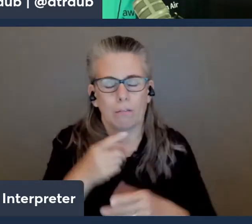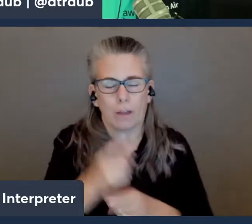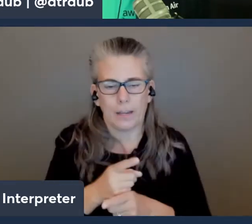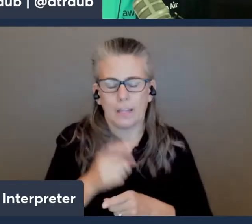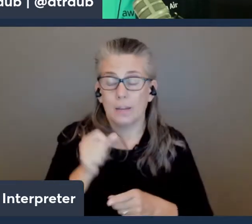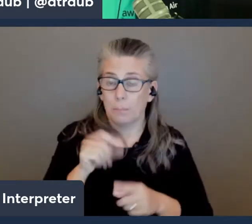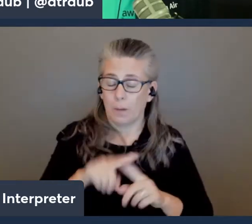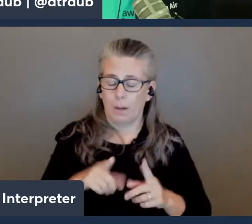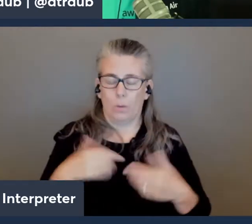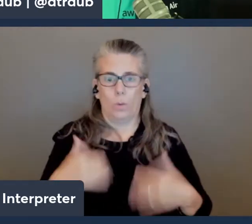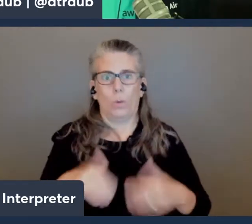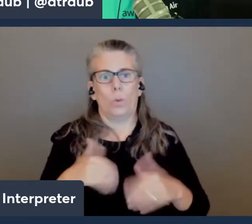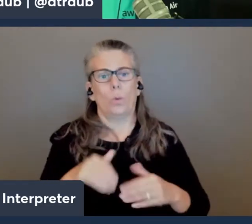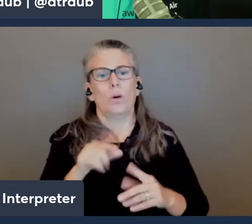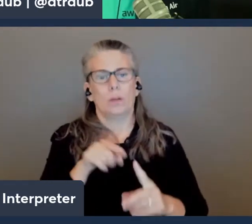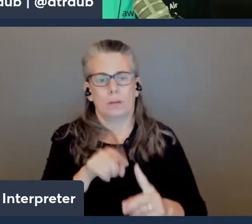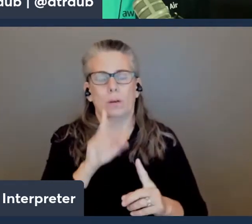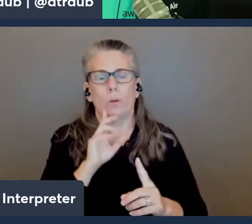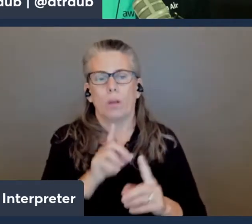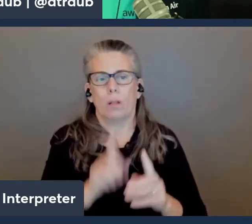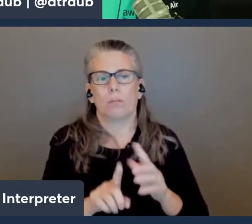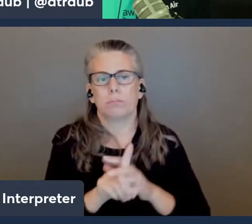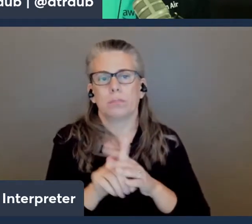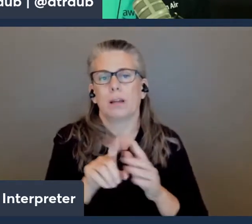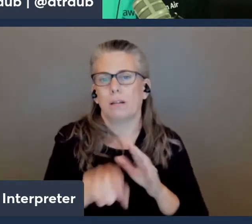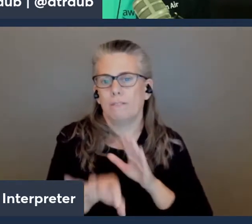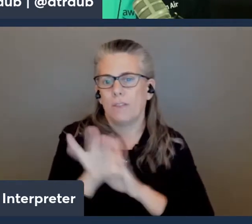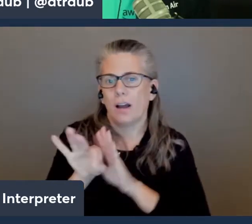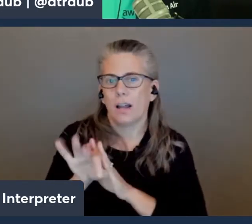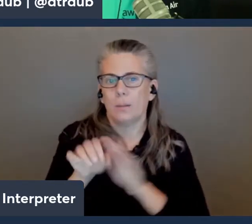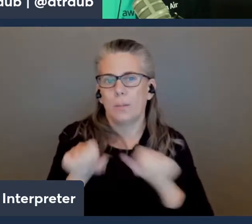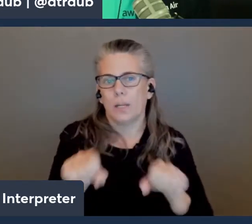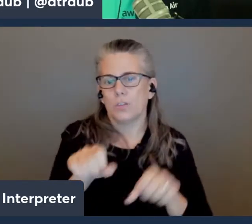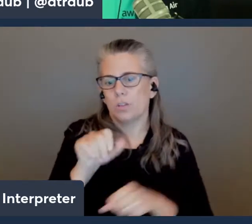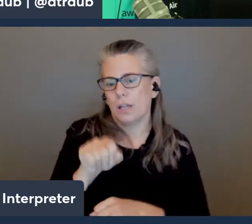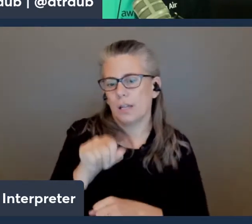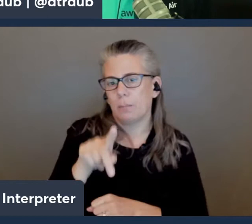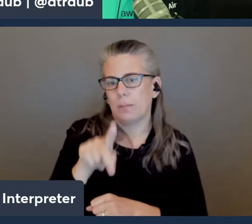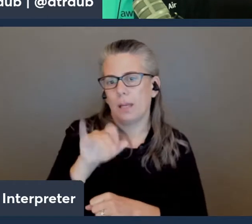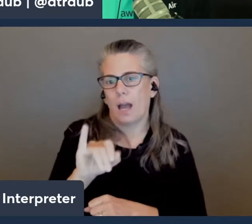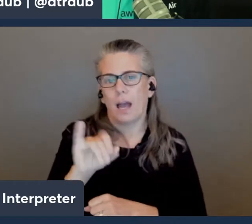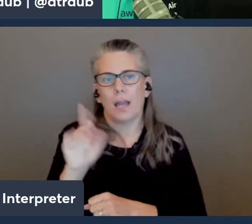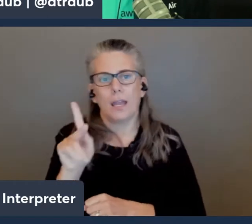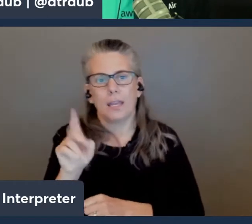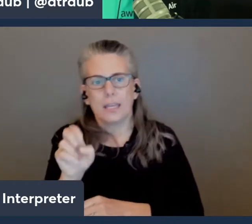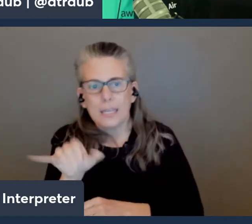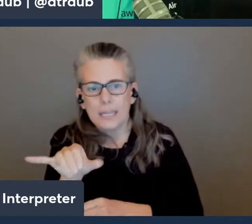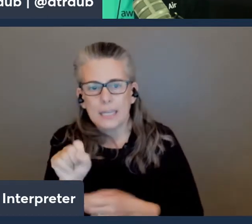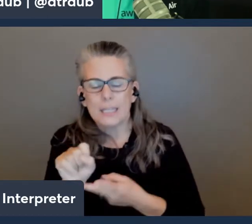It kind of detects potential API keys and what's their connection strings? Passwords. Passwords? Passwords.